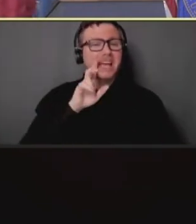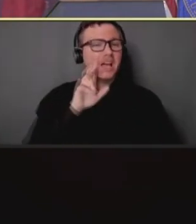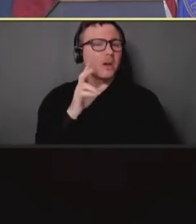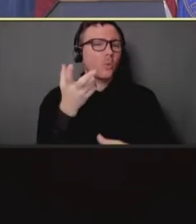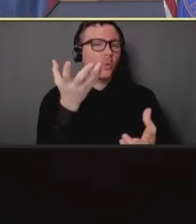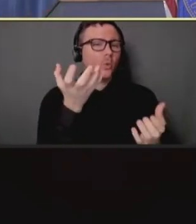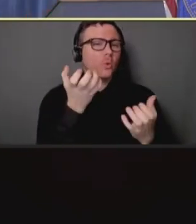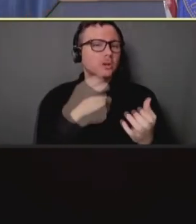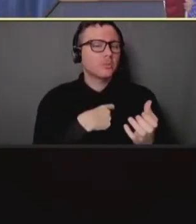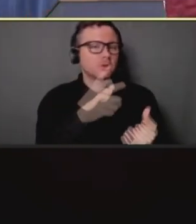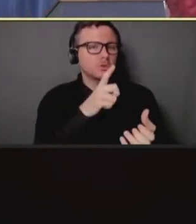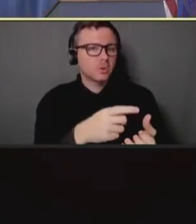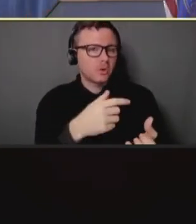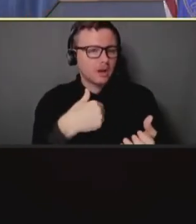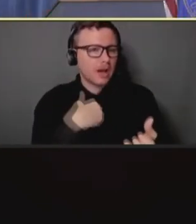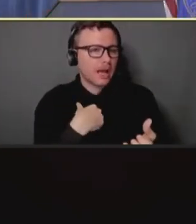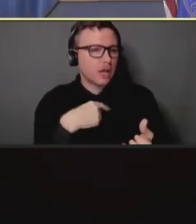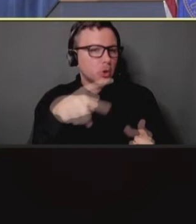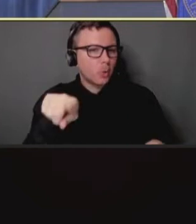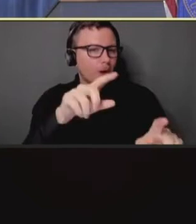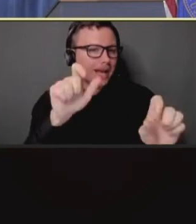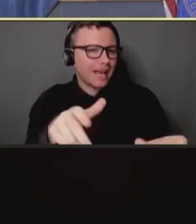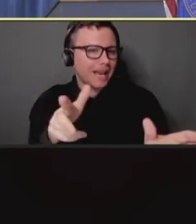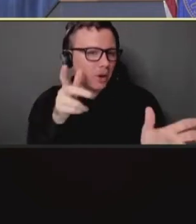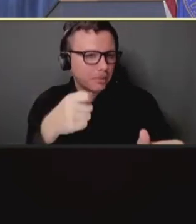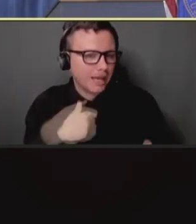and also that I know how to work this clicker as far as the slides are concerned.